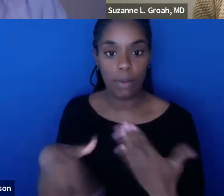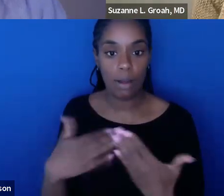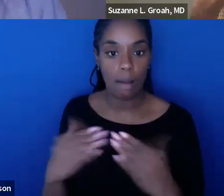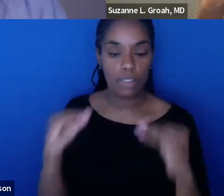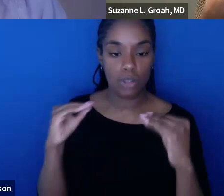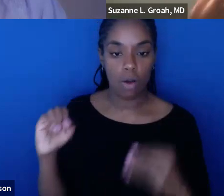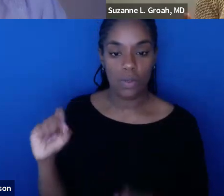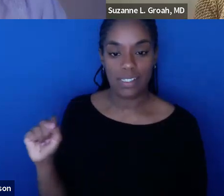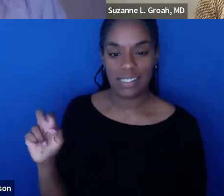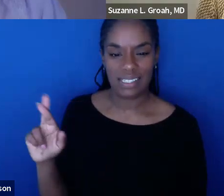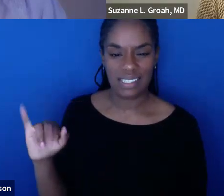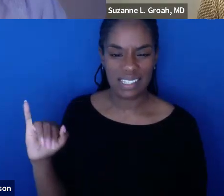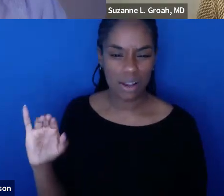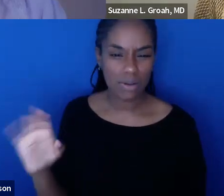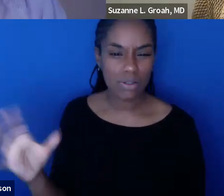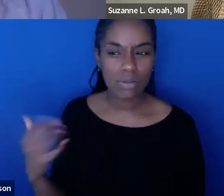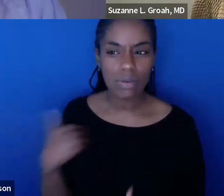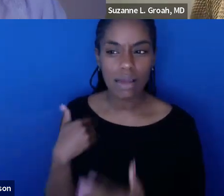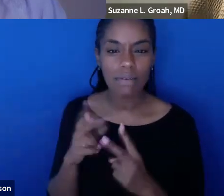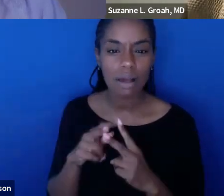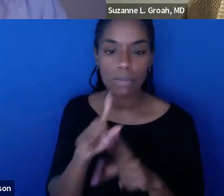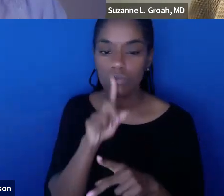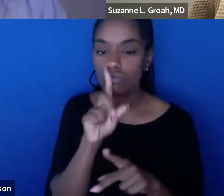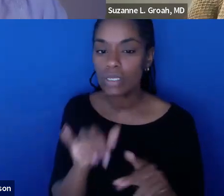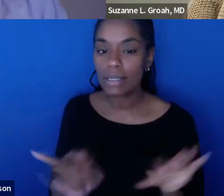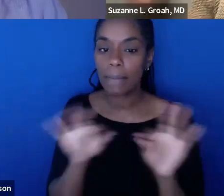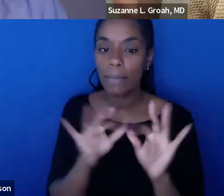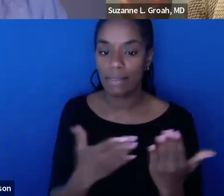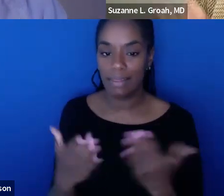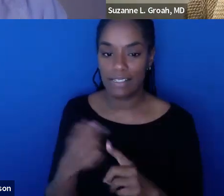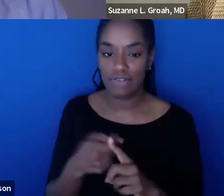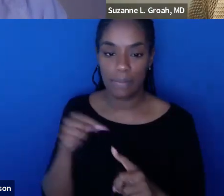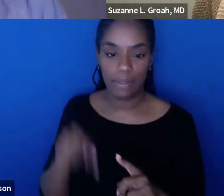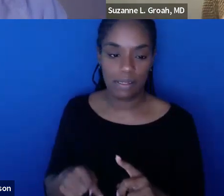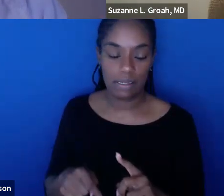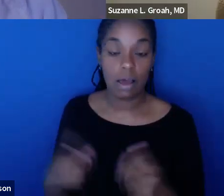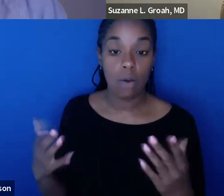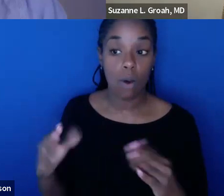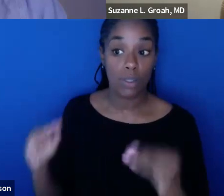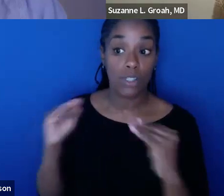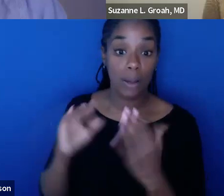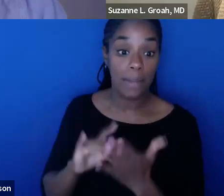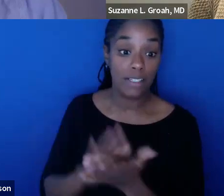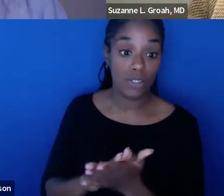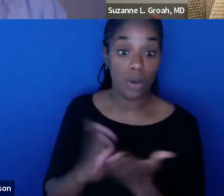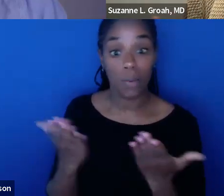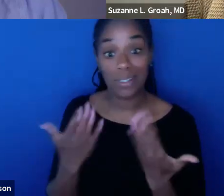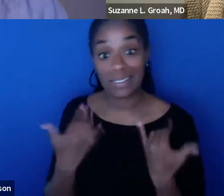So there's a couple really important things that came from this. What we were taught in medical school and what's still being taught is not true.